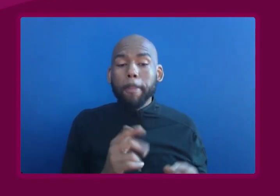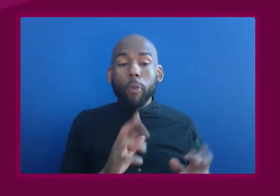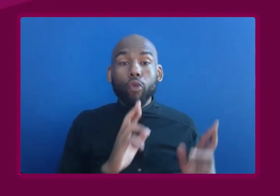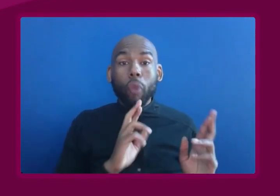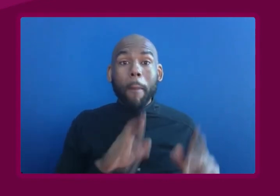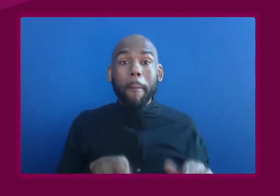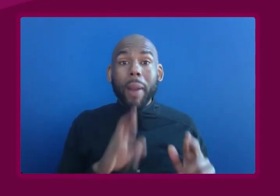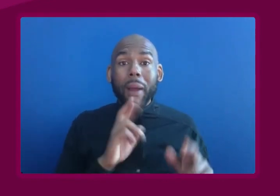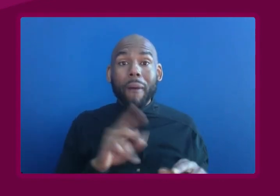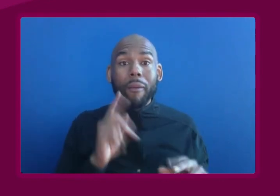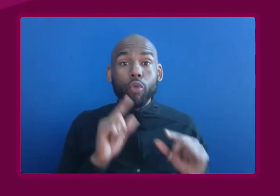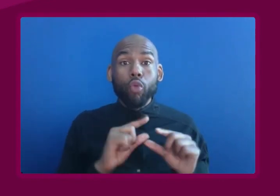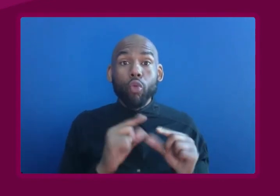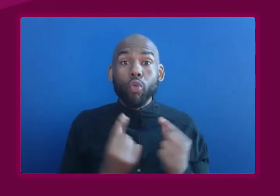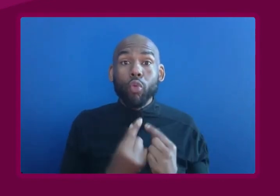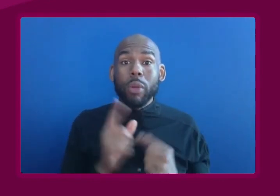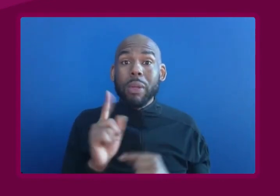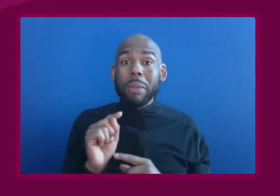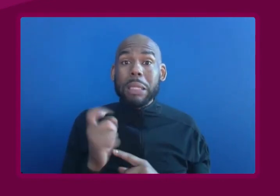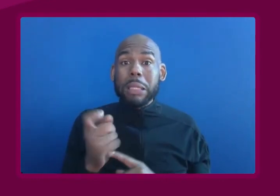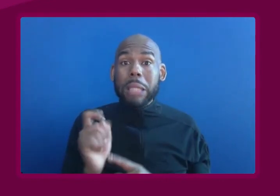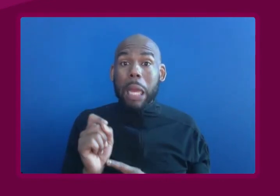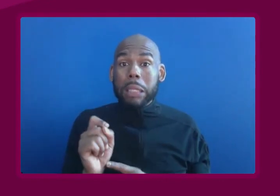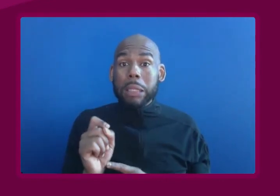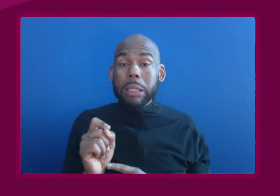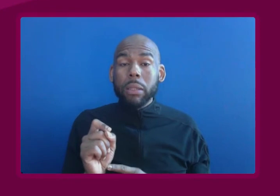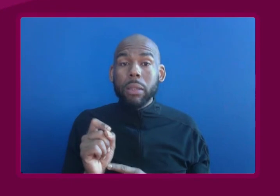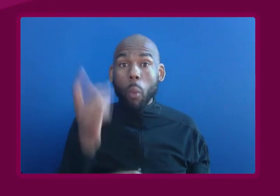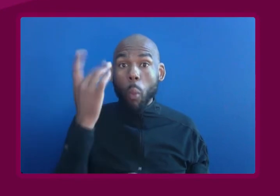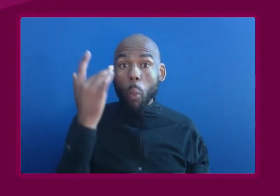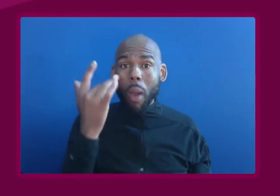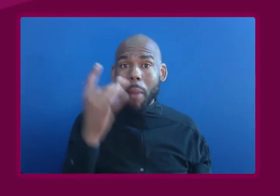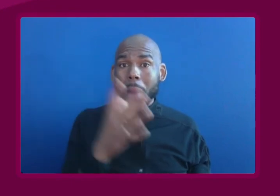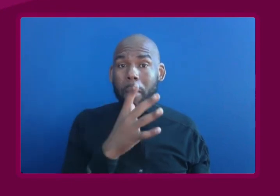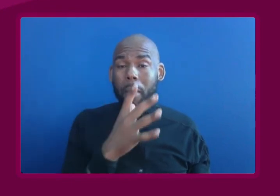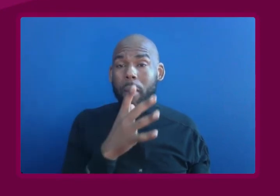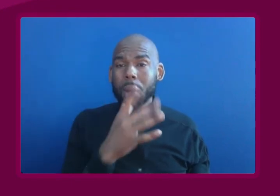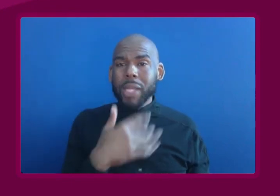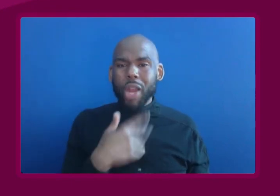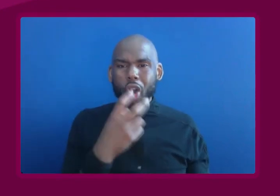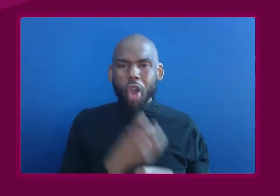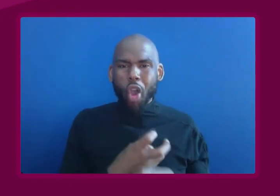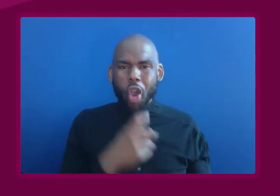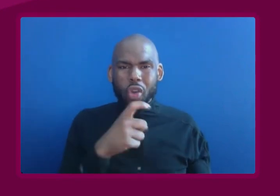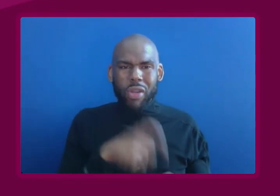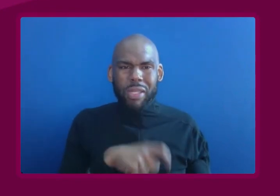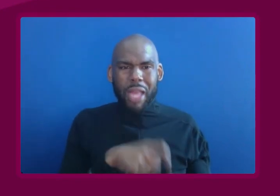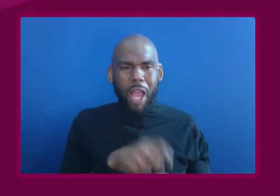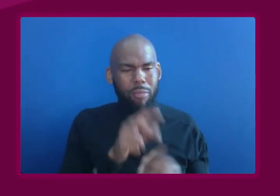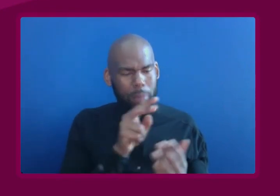family group text messages was because she was having a hard time reading the message within the message app.